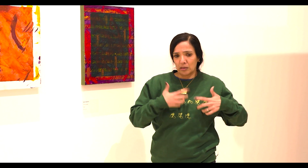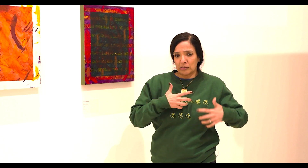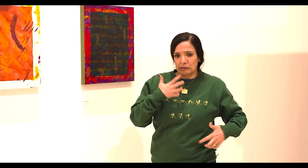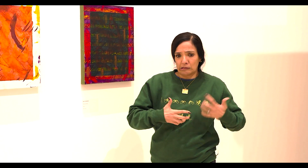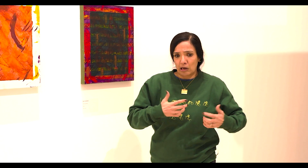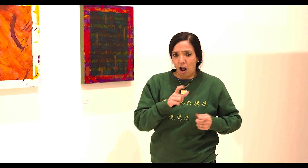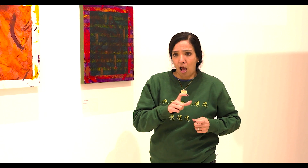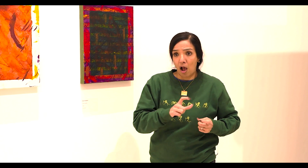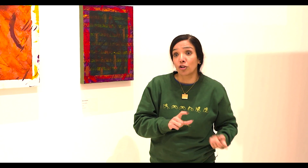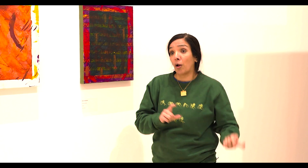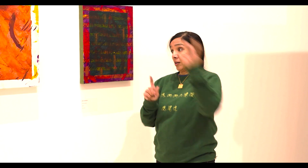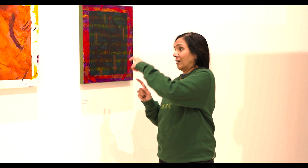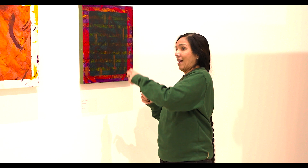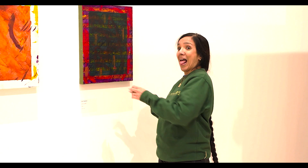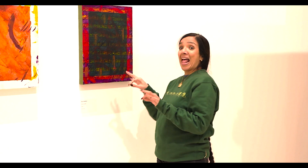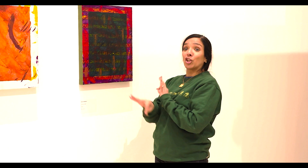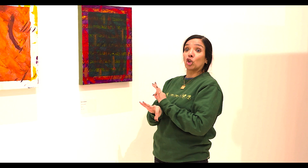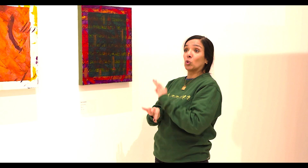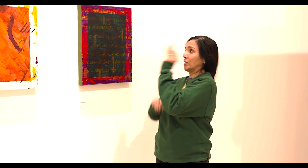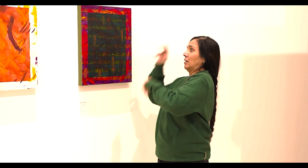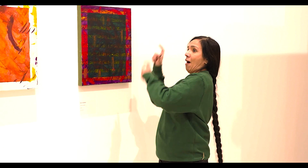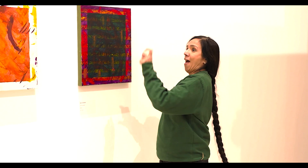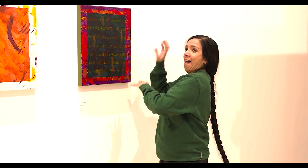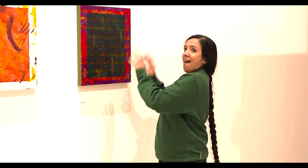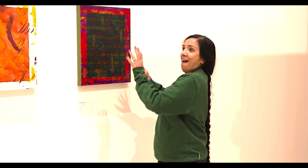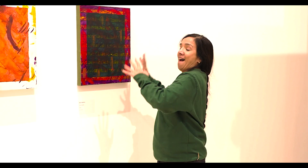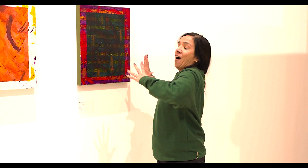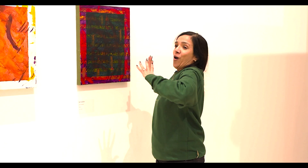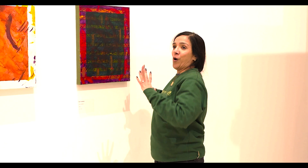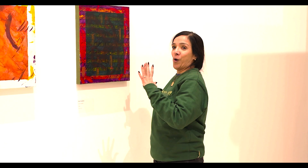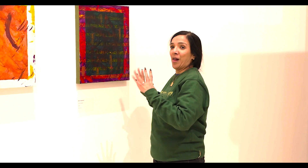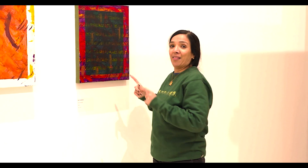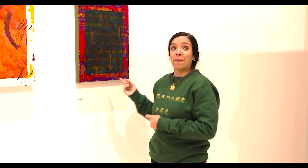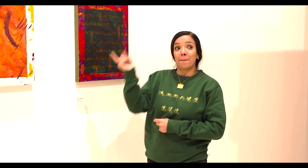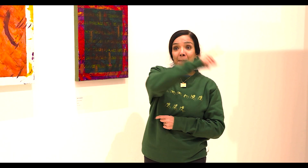so, I went to this, and it was an excuse to put in lots of colors into this,